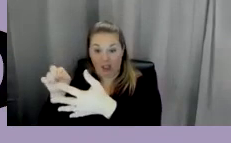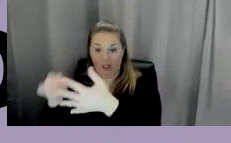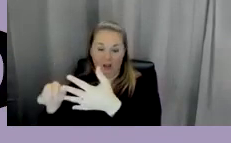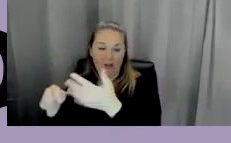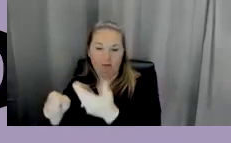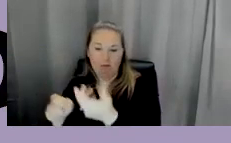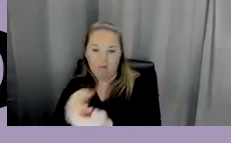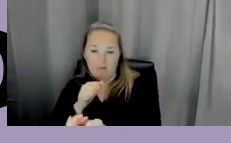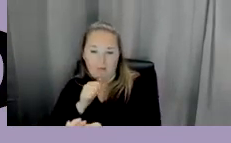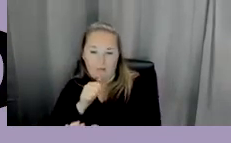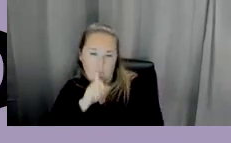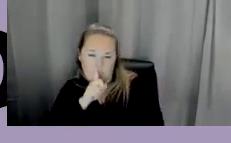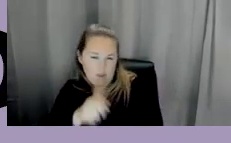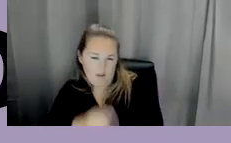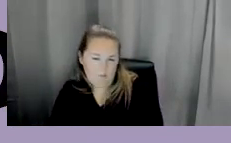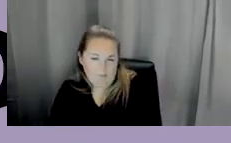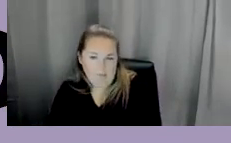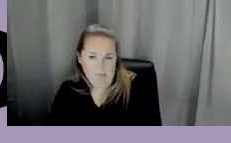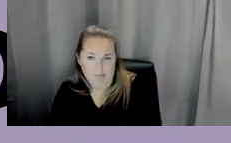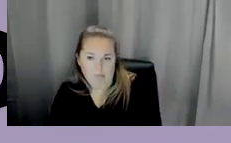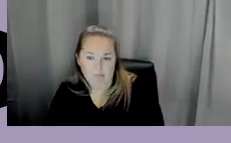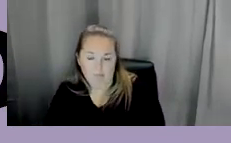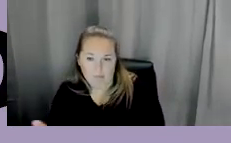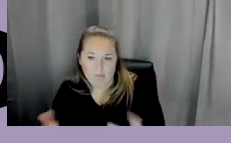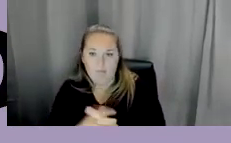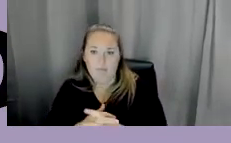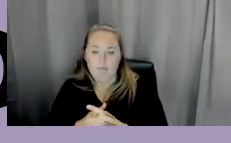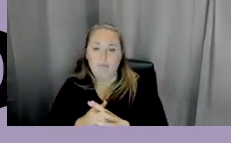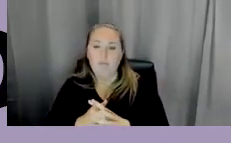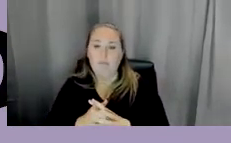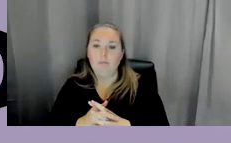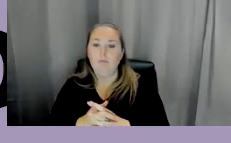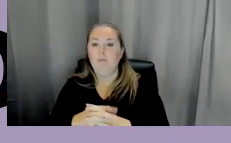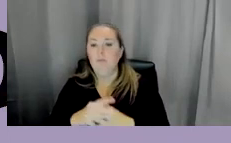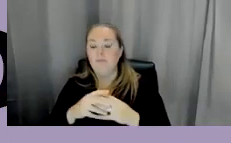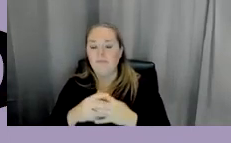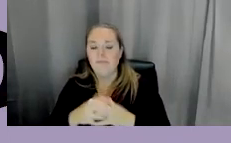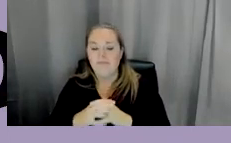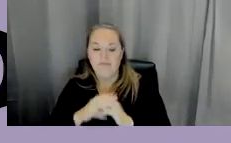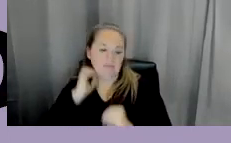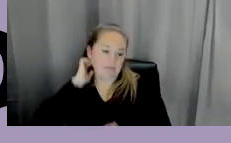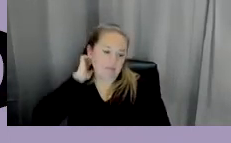WITHIN THE RFP WE HAVE NOT, WE DON'T, WE HAVEN'T DETAILED